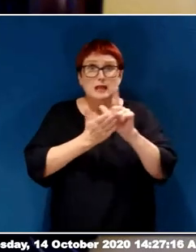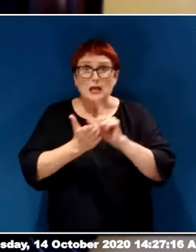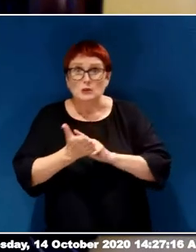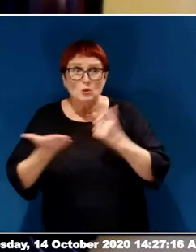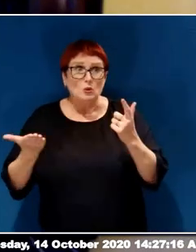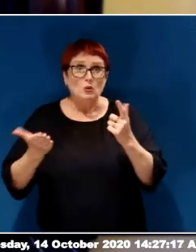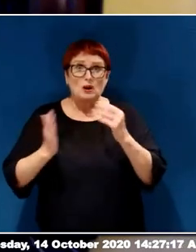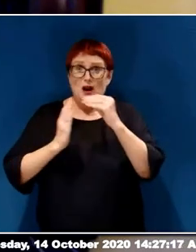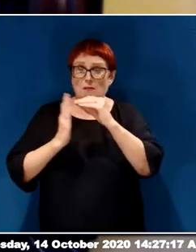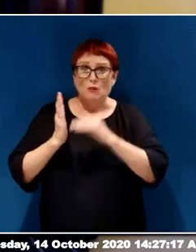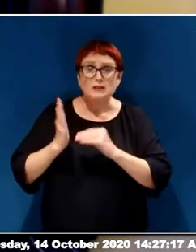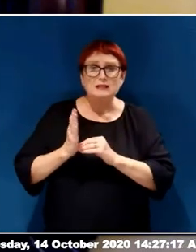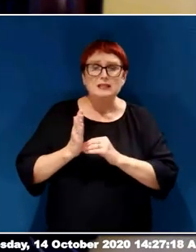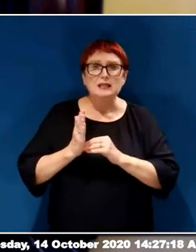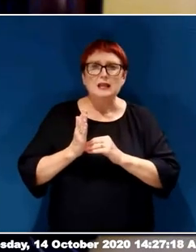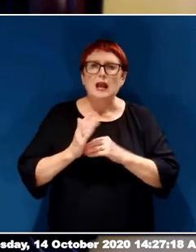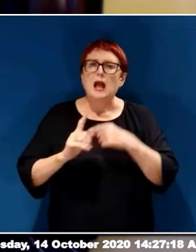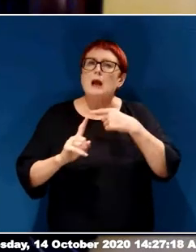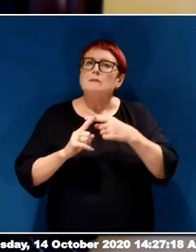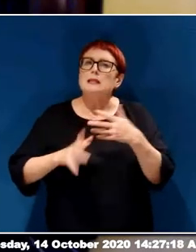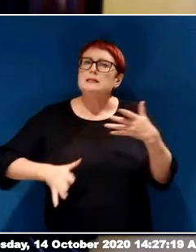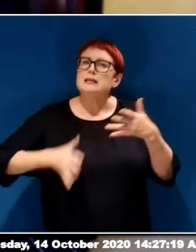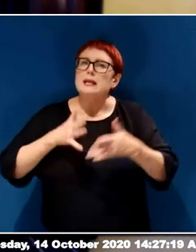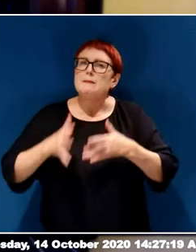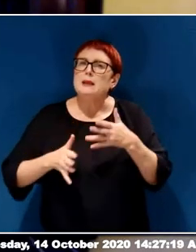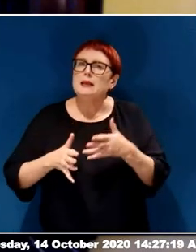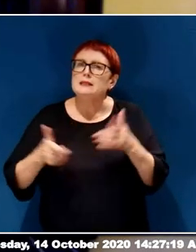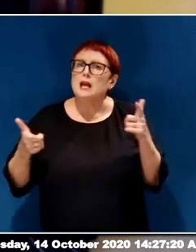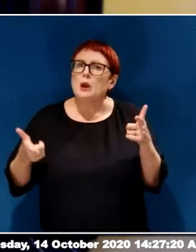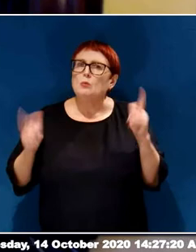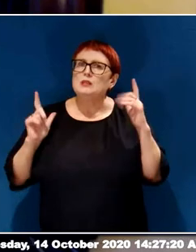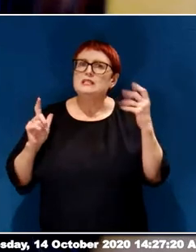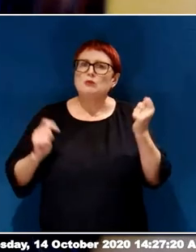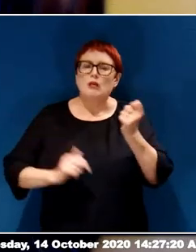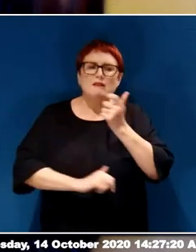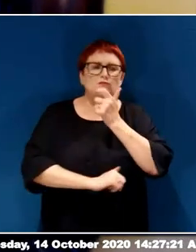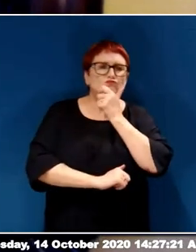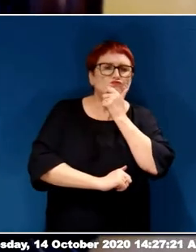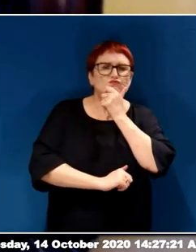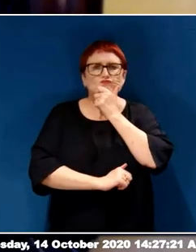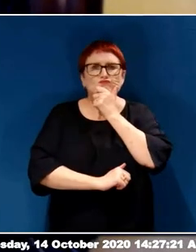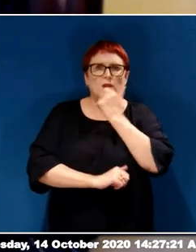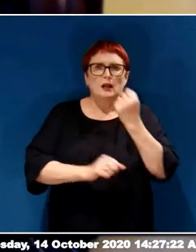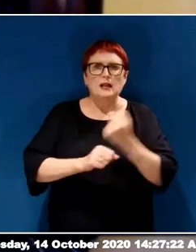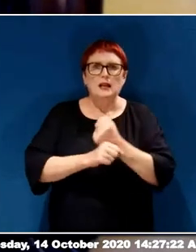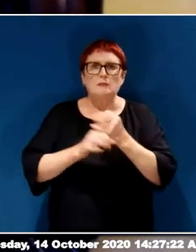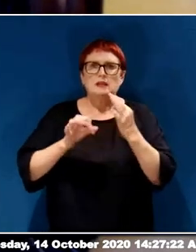how they allocate funds, and the adjustments and interventions that they